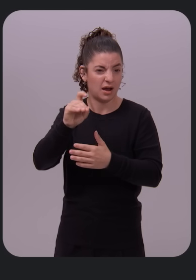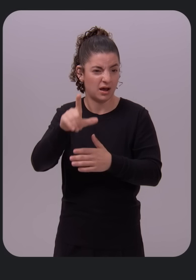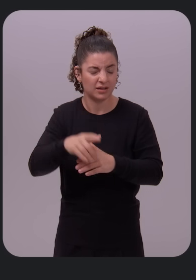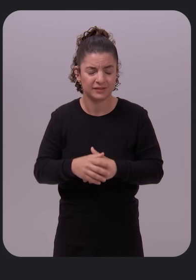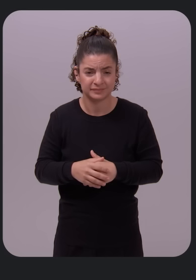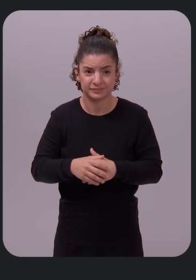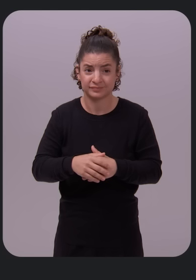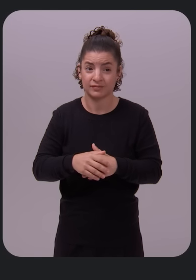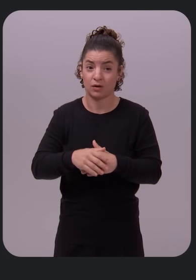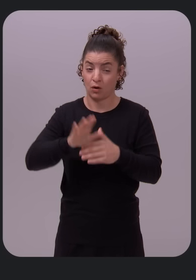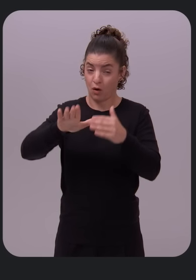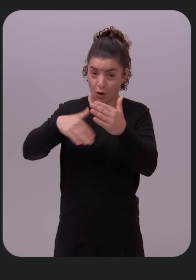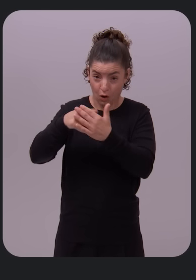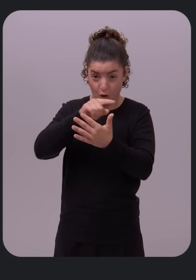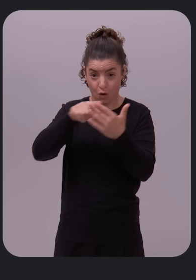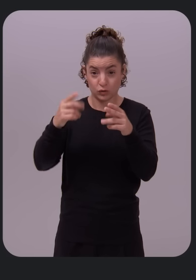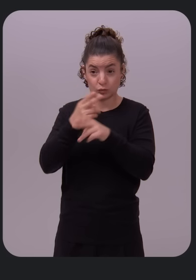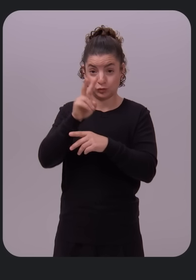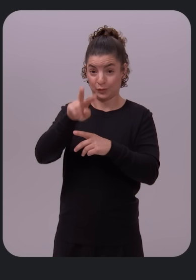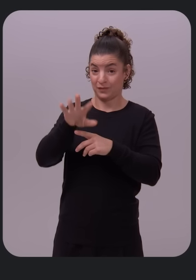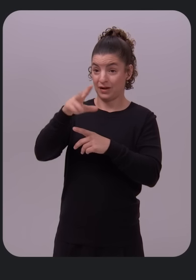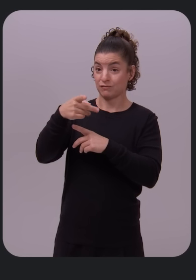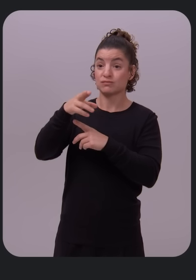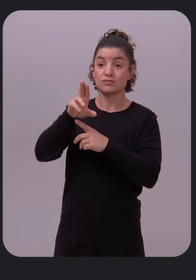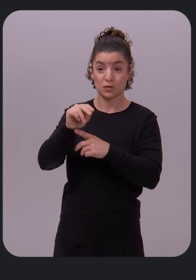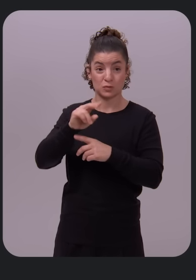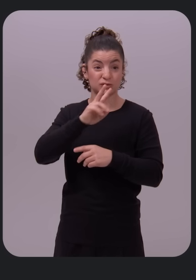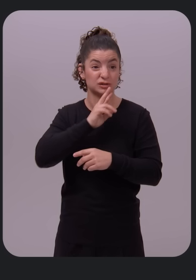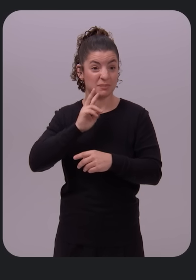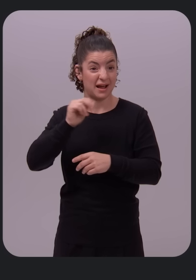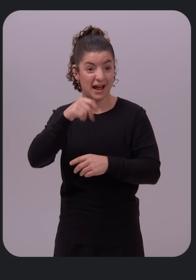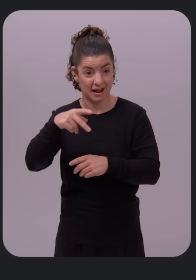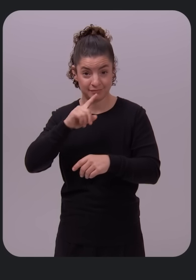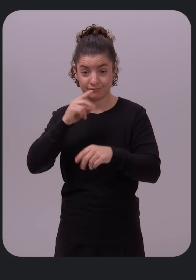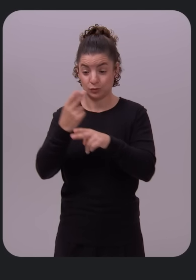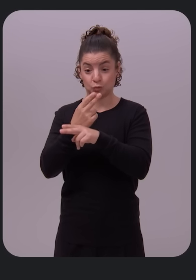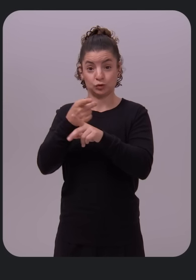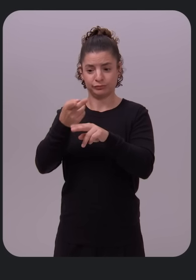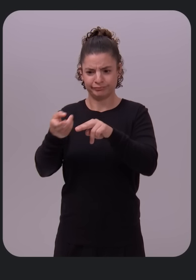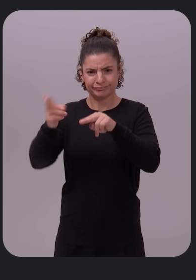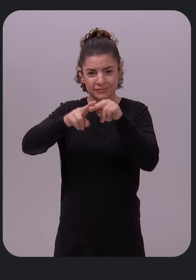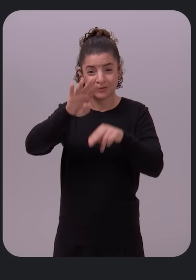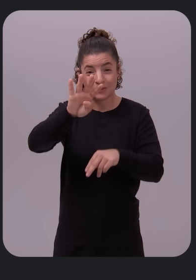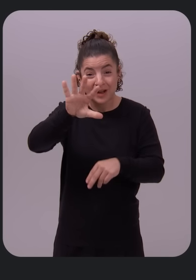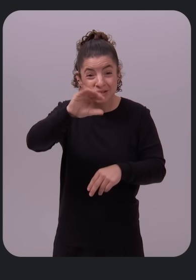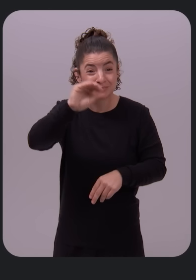For those using 2.5 Pro in the Gemini app, usage has gone up 45%.